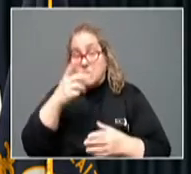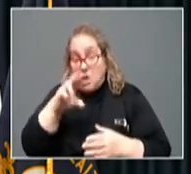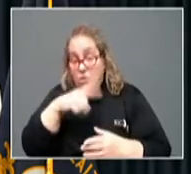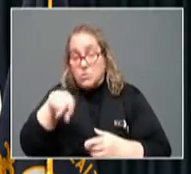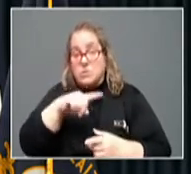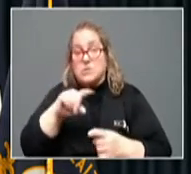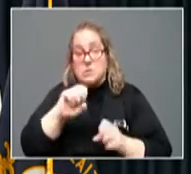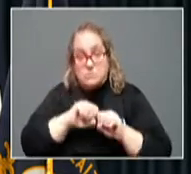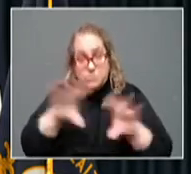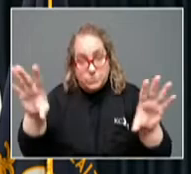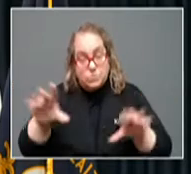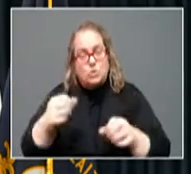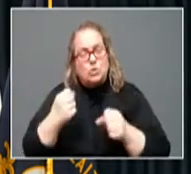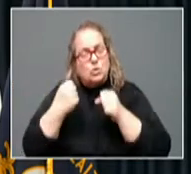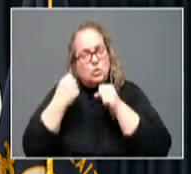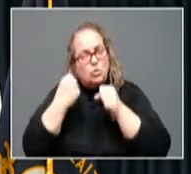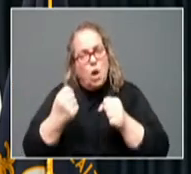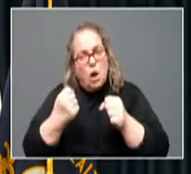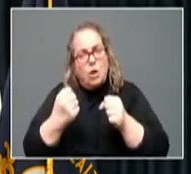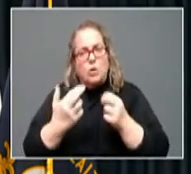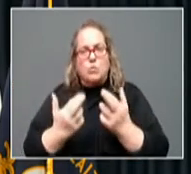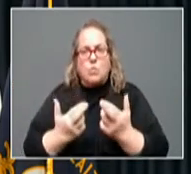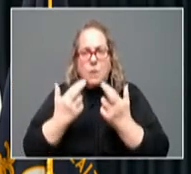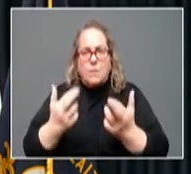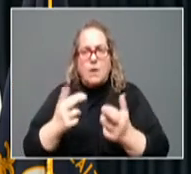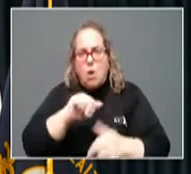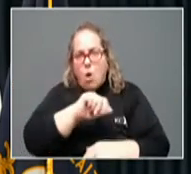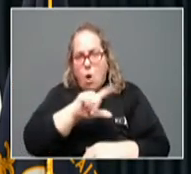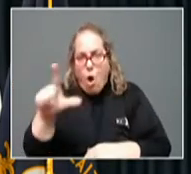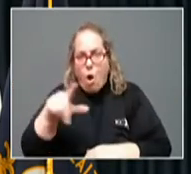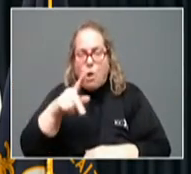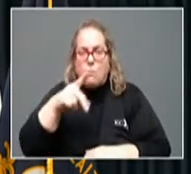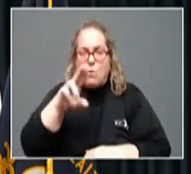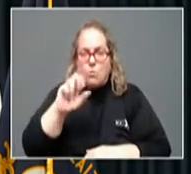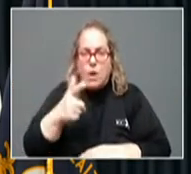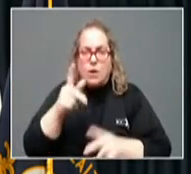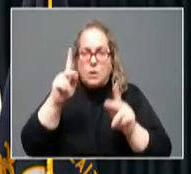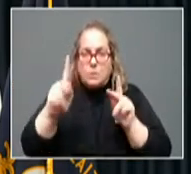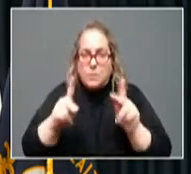recommend that all pregnant persons be vaccinated against COVID-19 vaccination